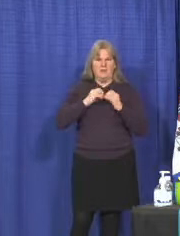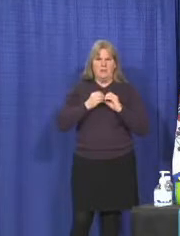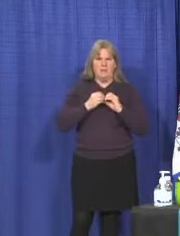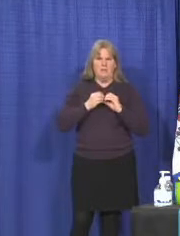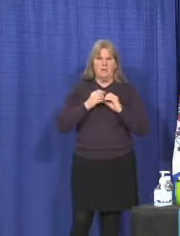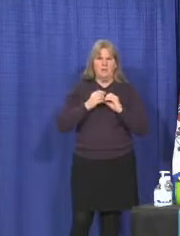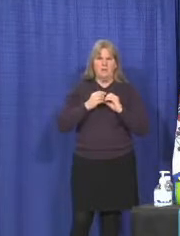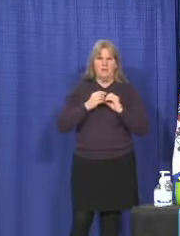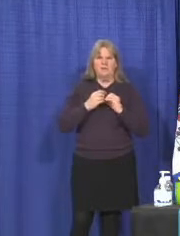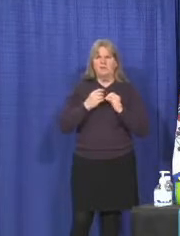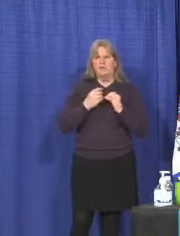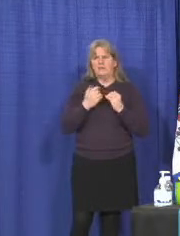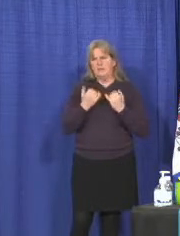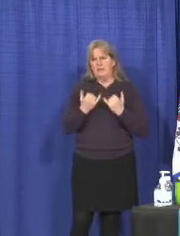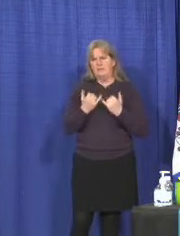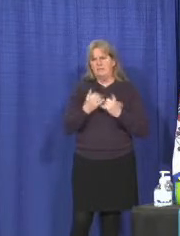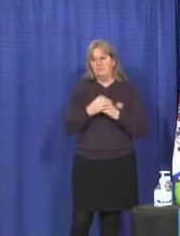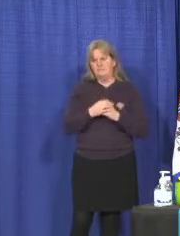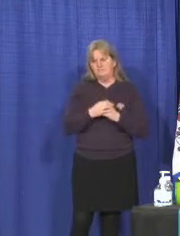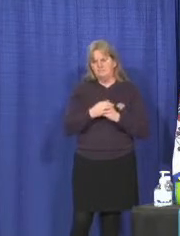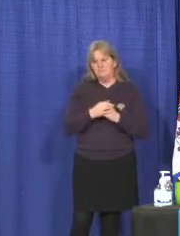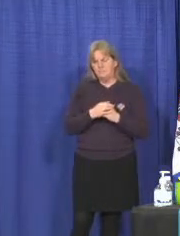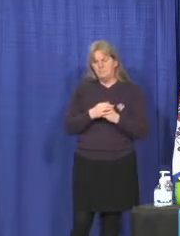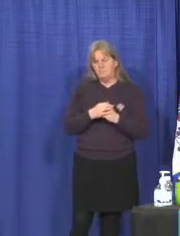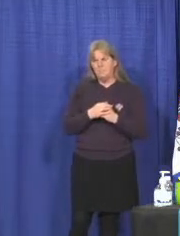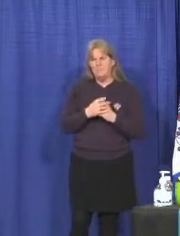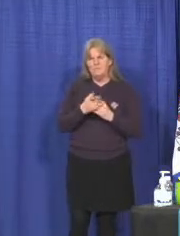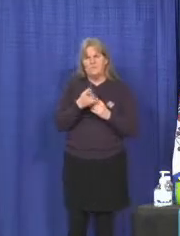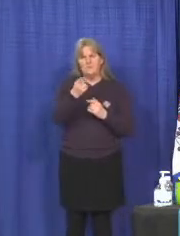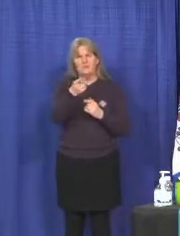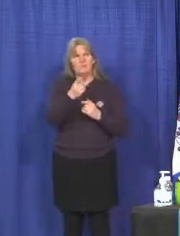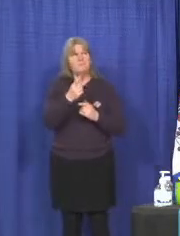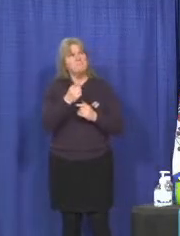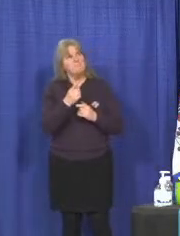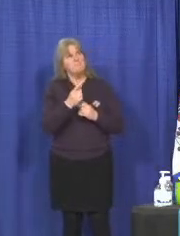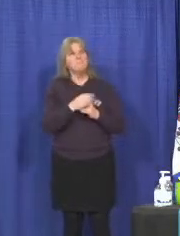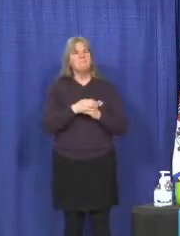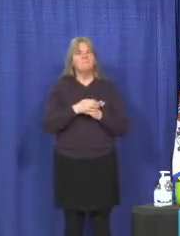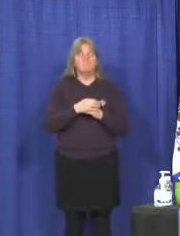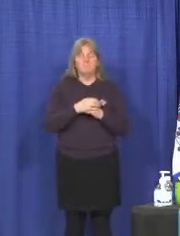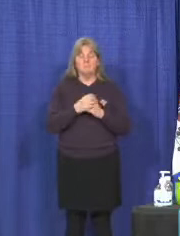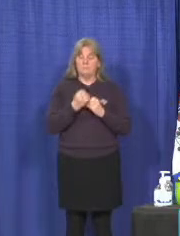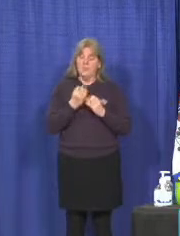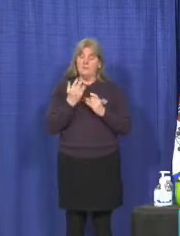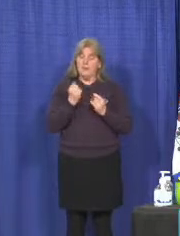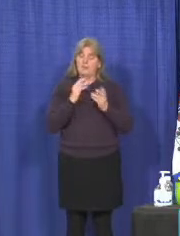earlier are the numbers as of the end of today. When you think of that many